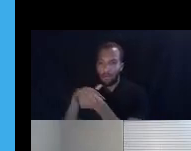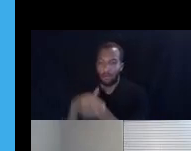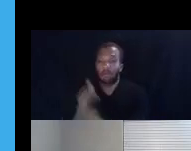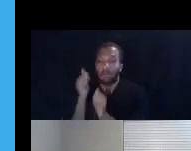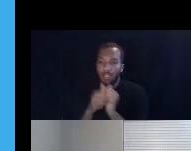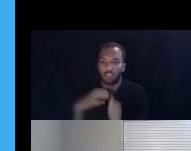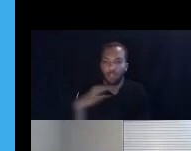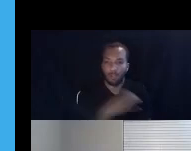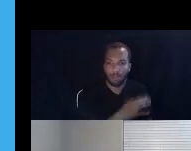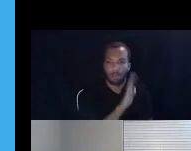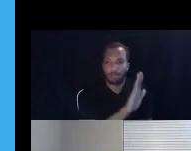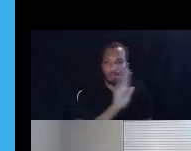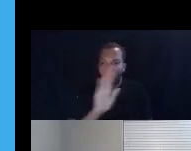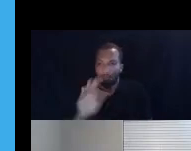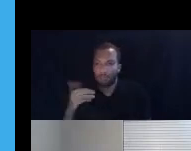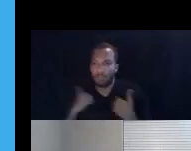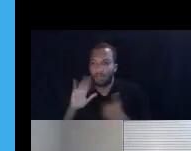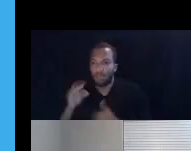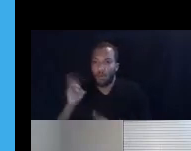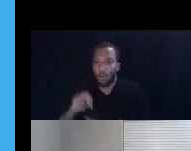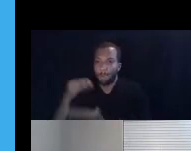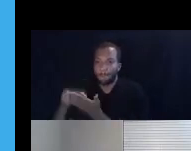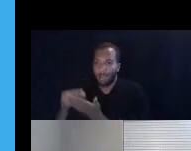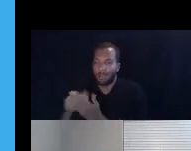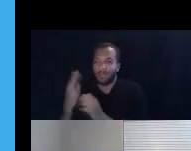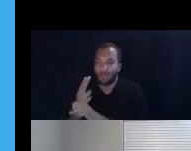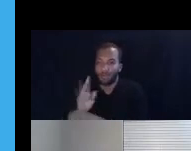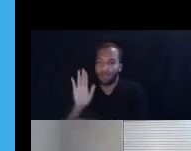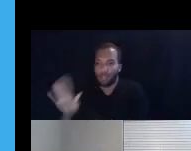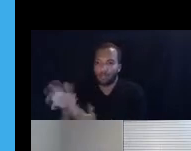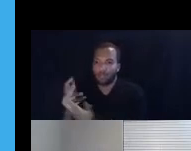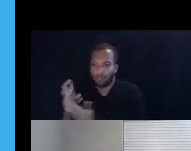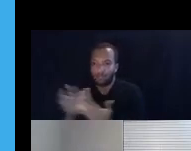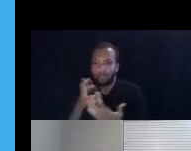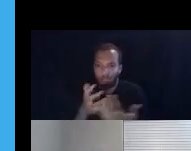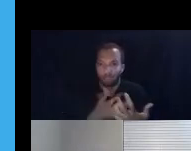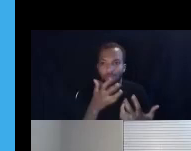has a pot of funding that they're able to use to support projects, community led projects